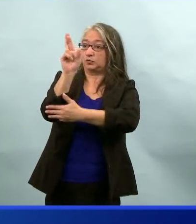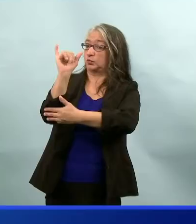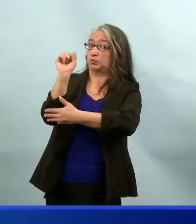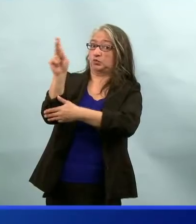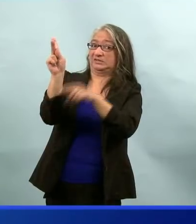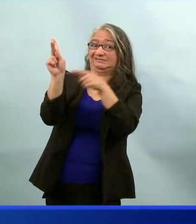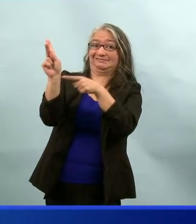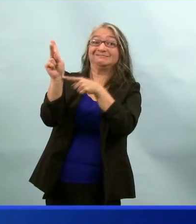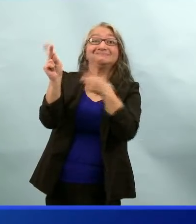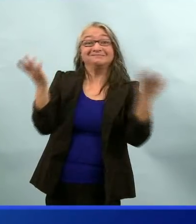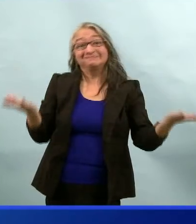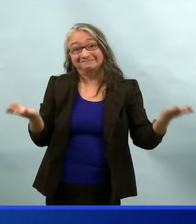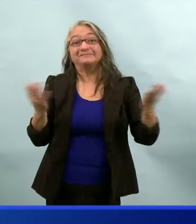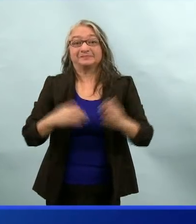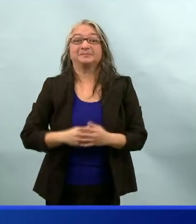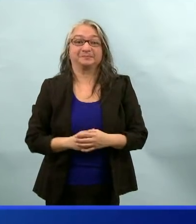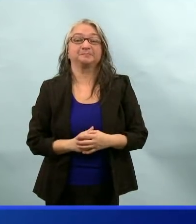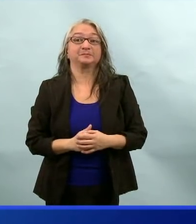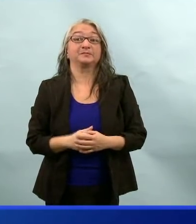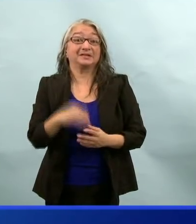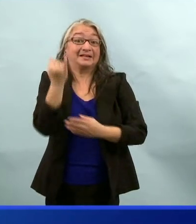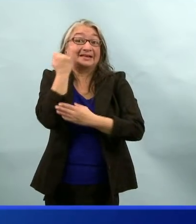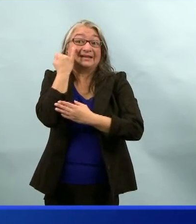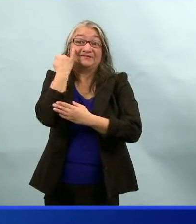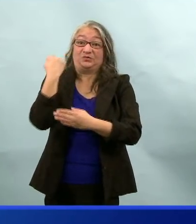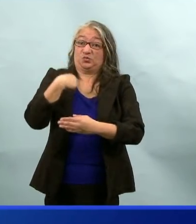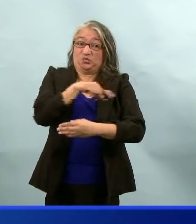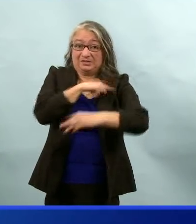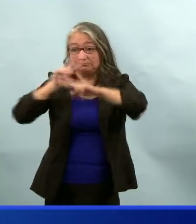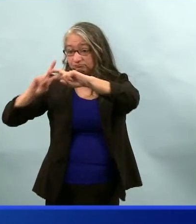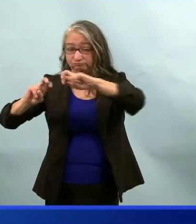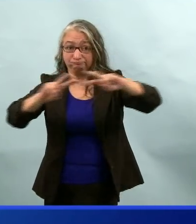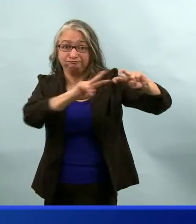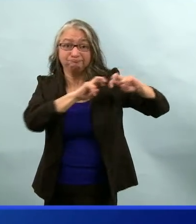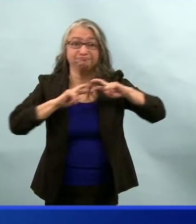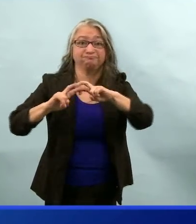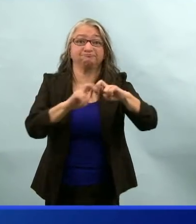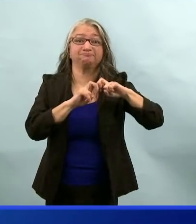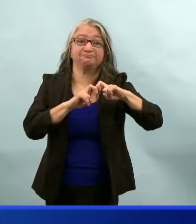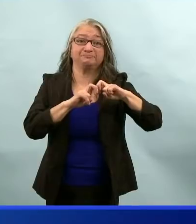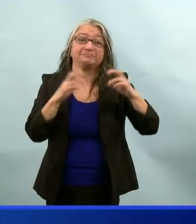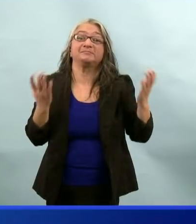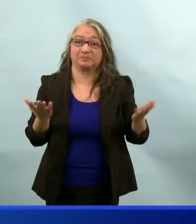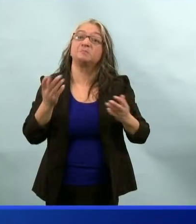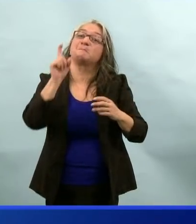that evidence and if decisions are made to make different recommendations or greater restrictions